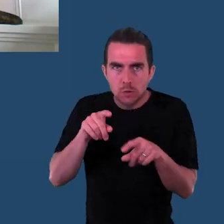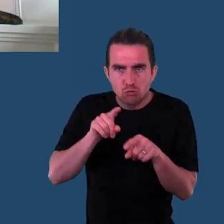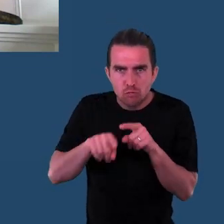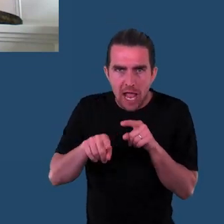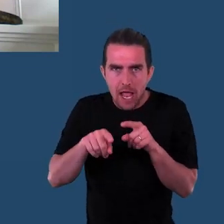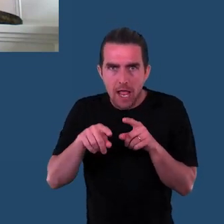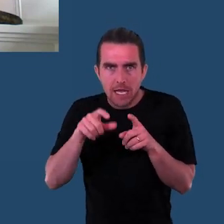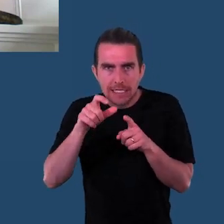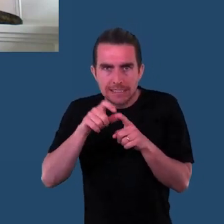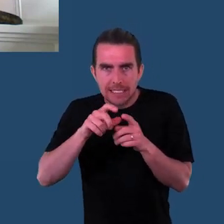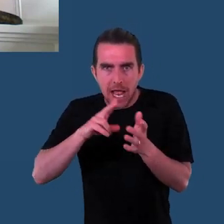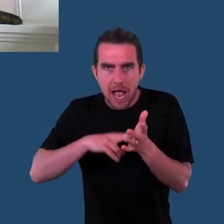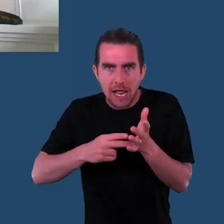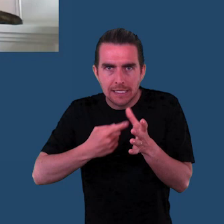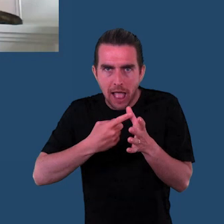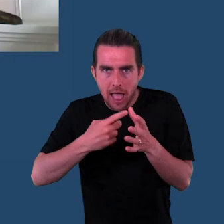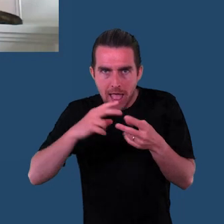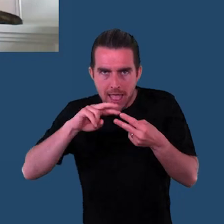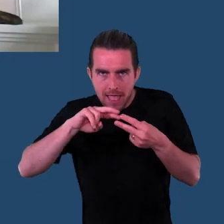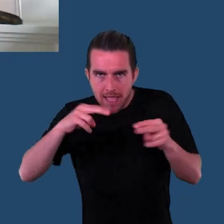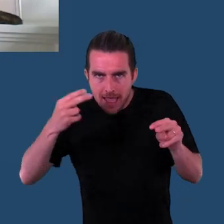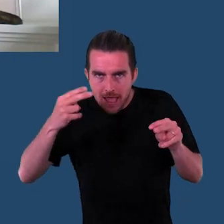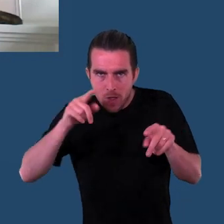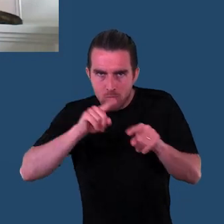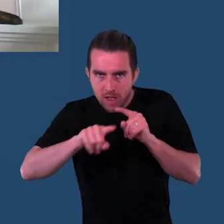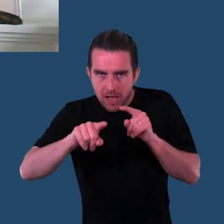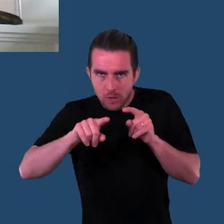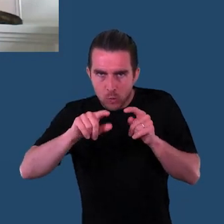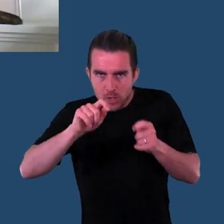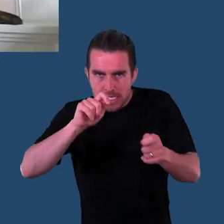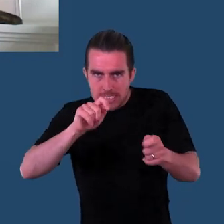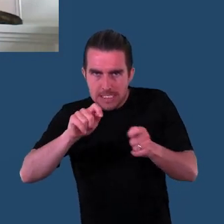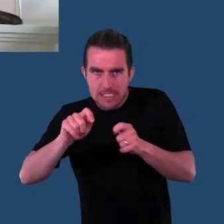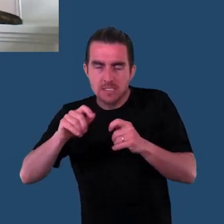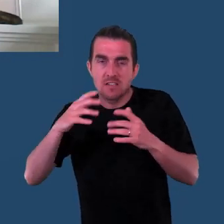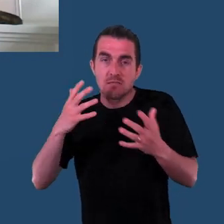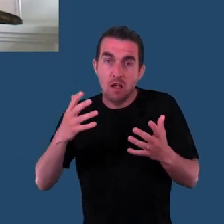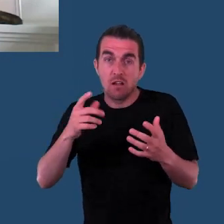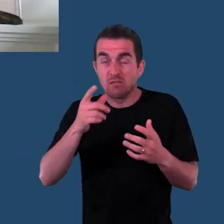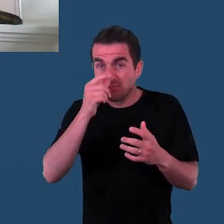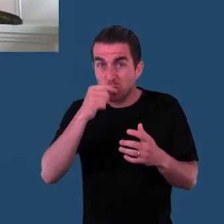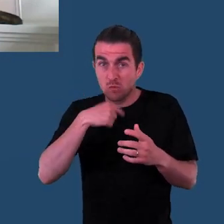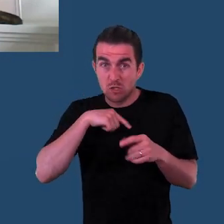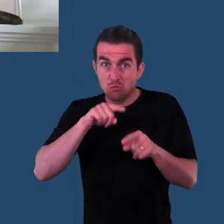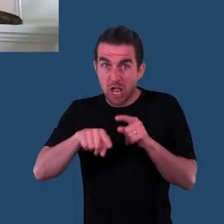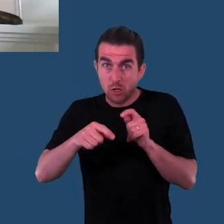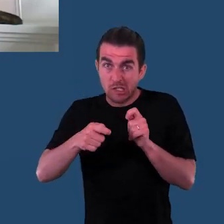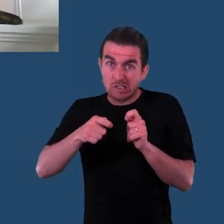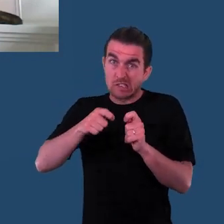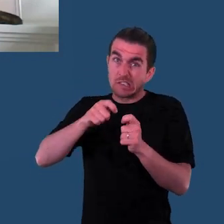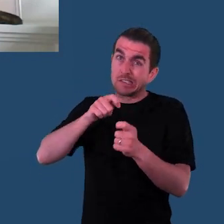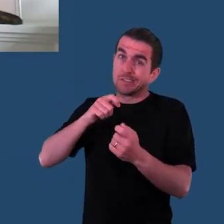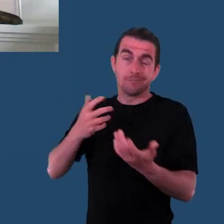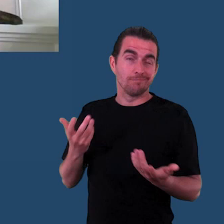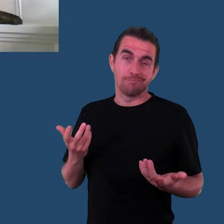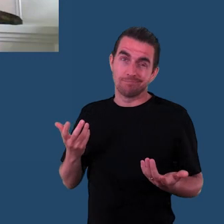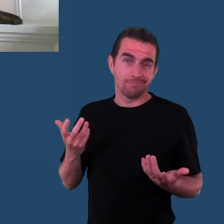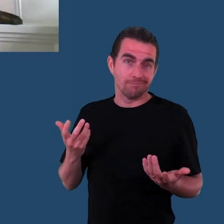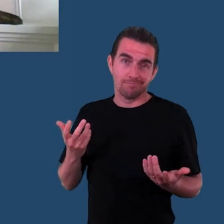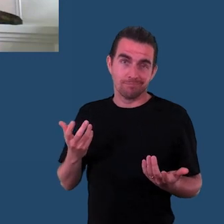of extracting DNA from amber. And I can say that DNA degrades far too quickly. You're never going to get that sort of